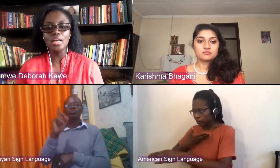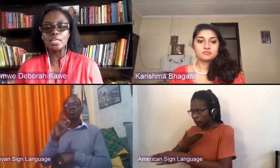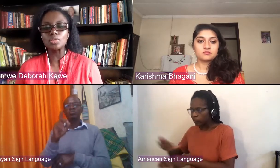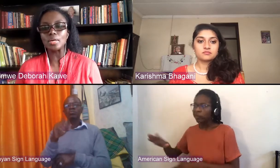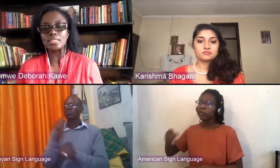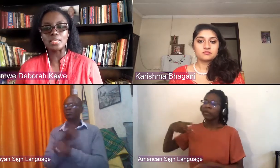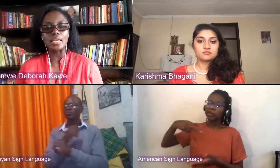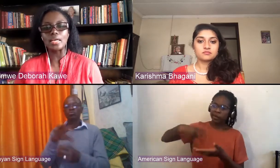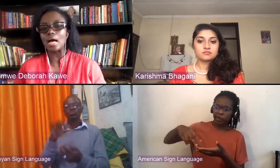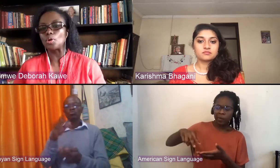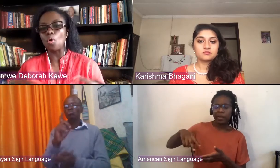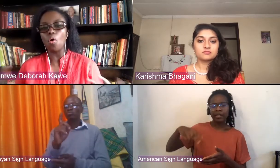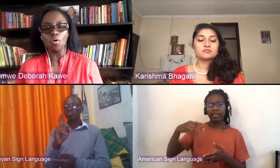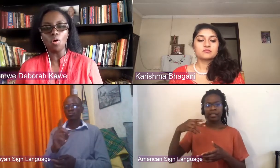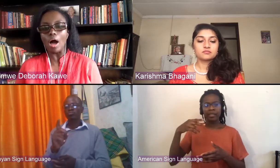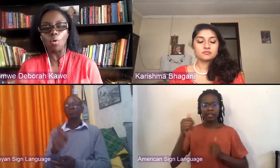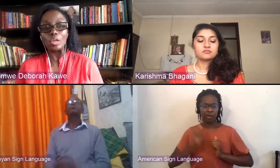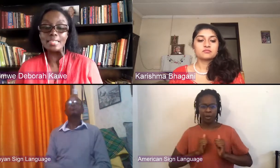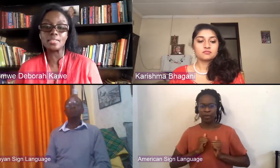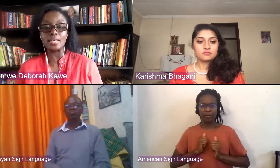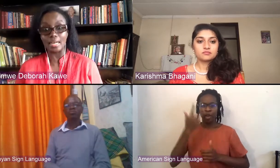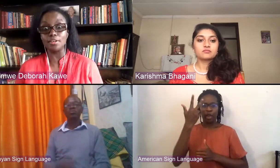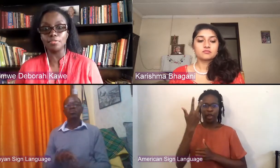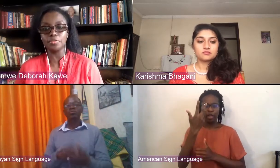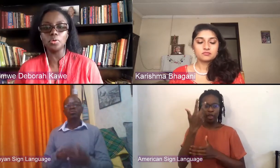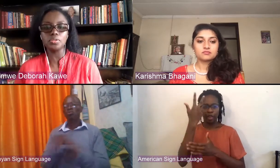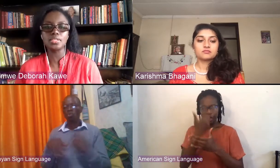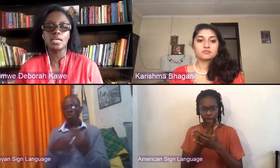It was like a holistic kind of course.